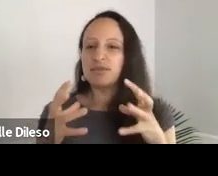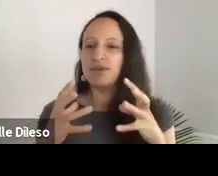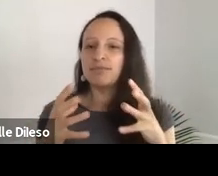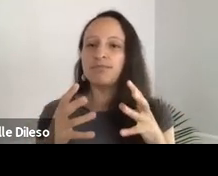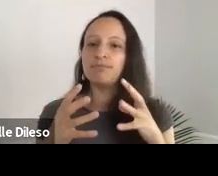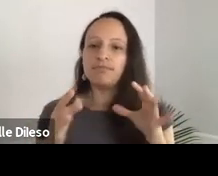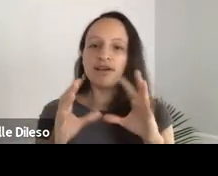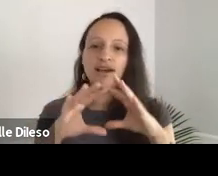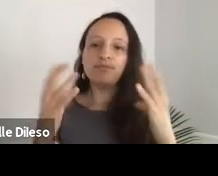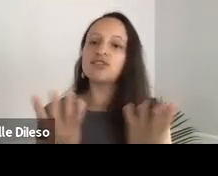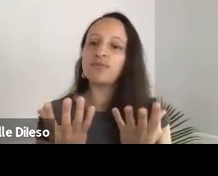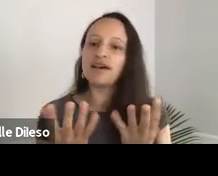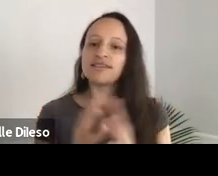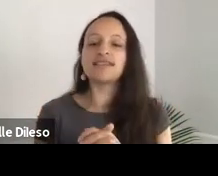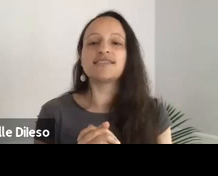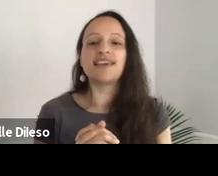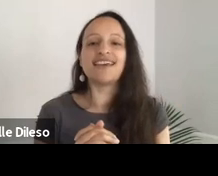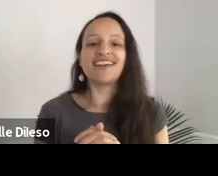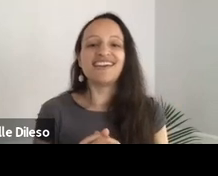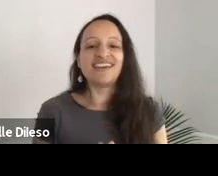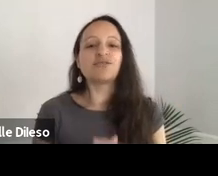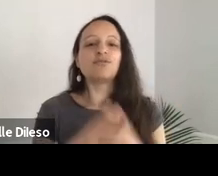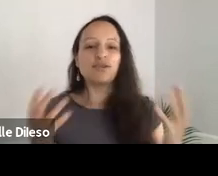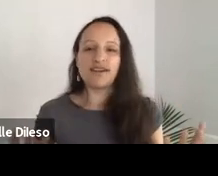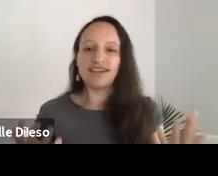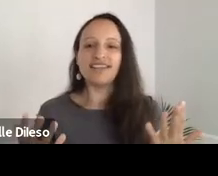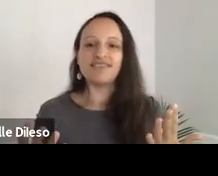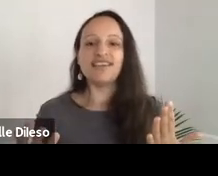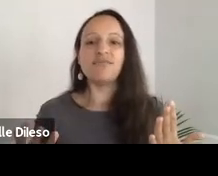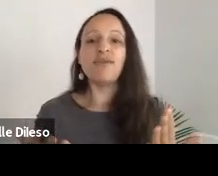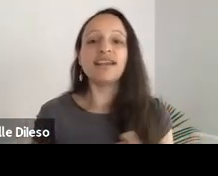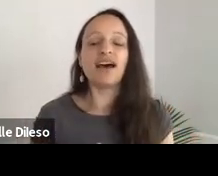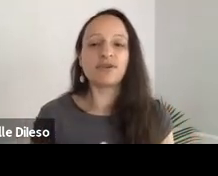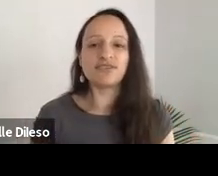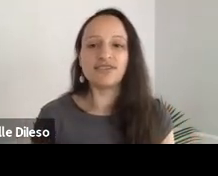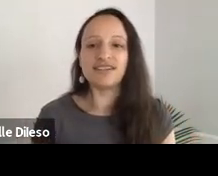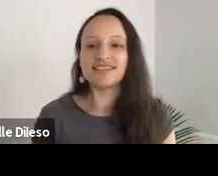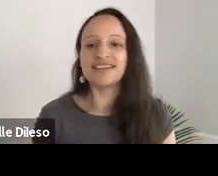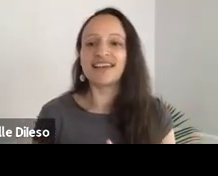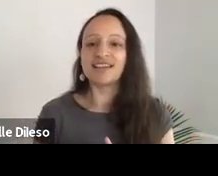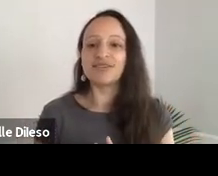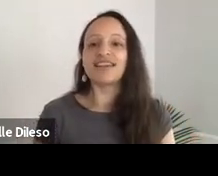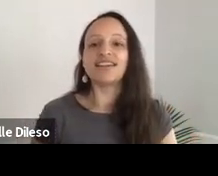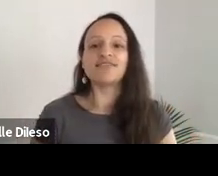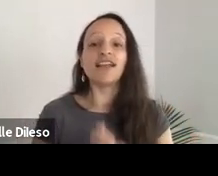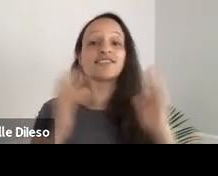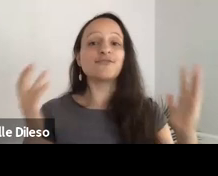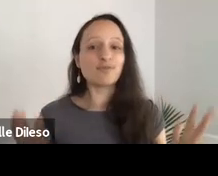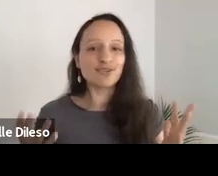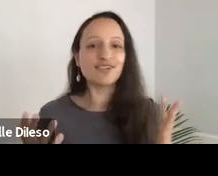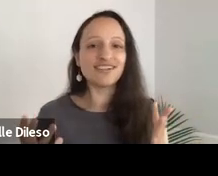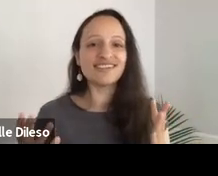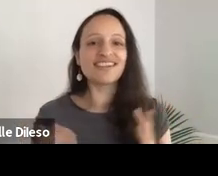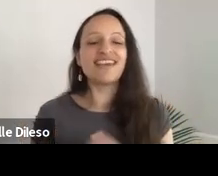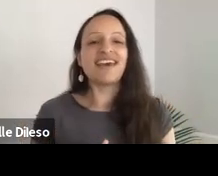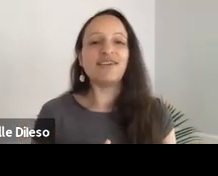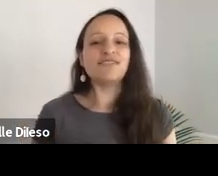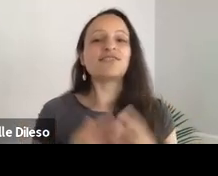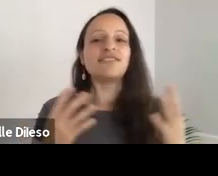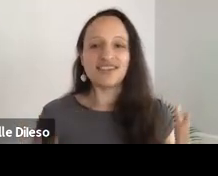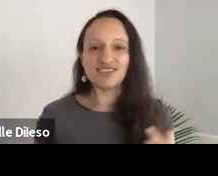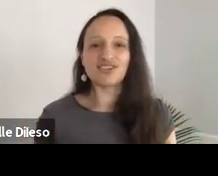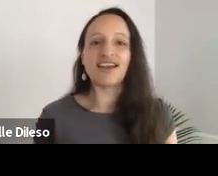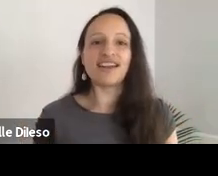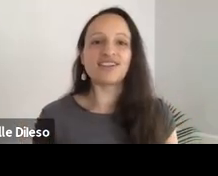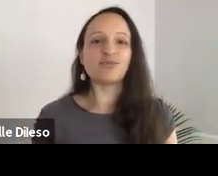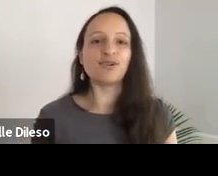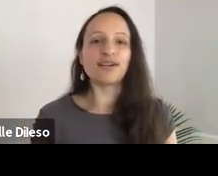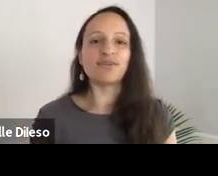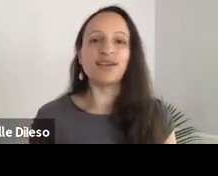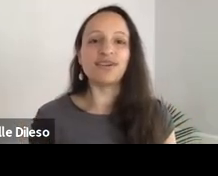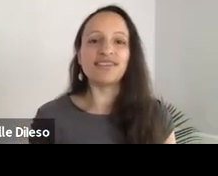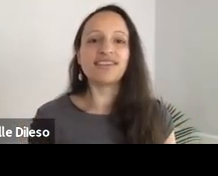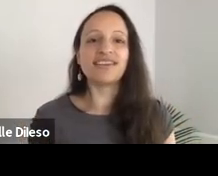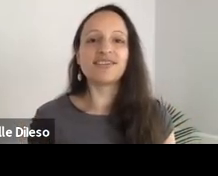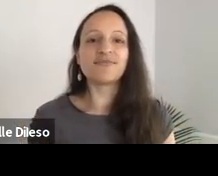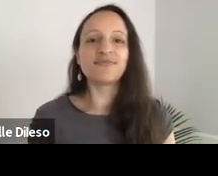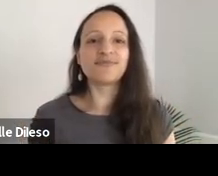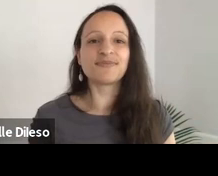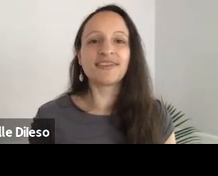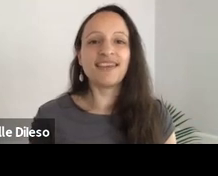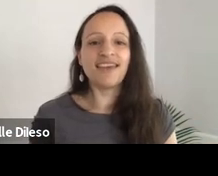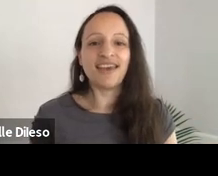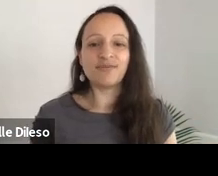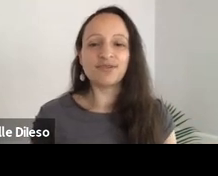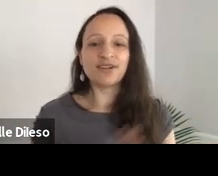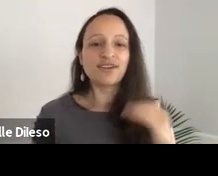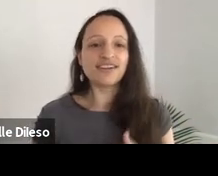Some are really big beach balls, things like that. so we really want to give the many opportunities like Saki was saying give lots of opportunities of different things to try and explore and play with.